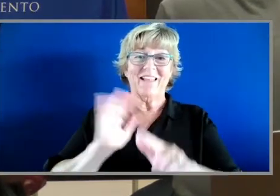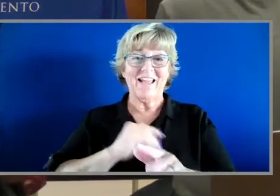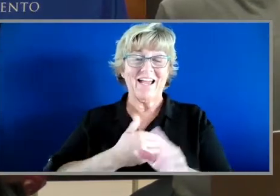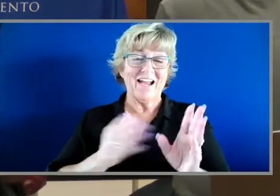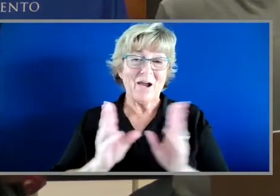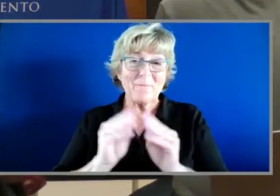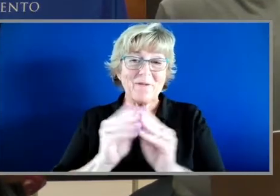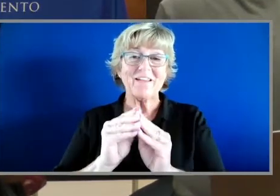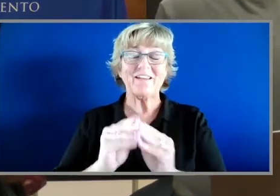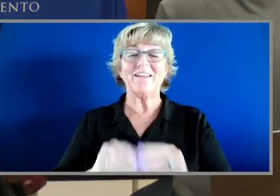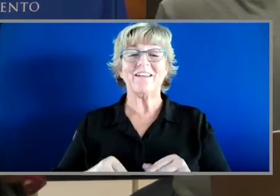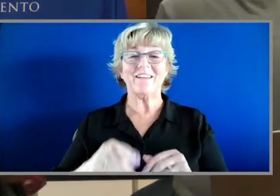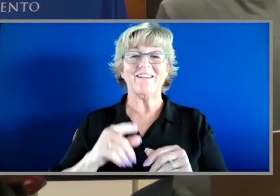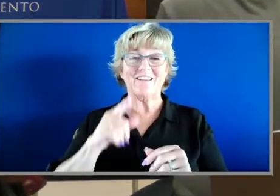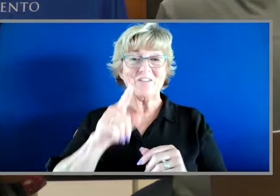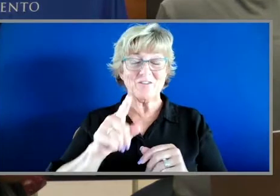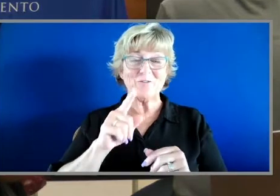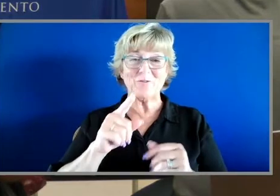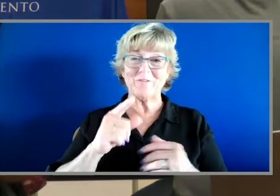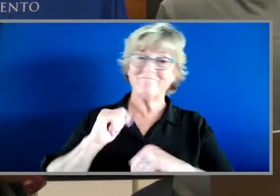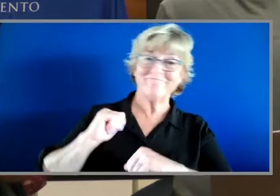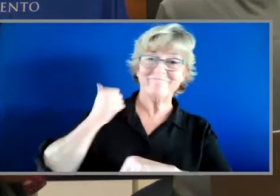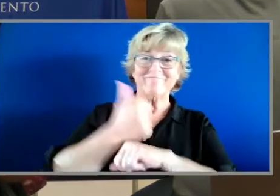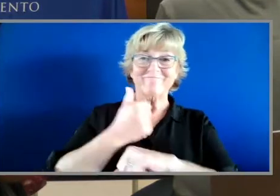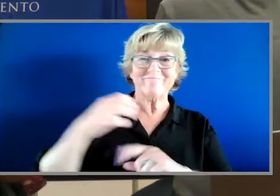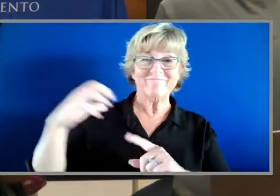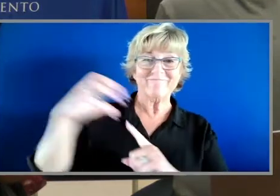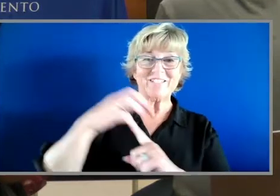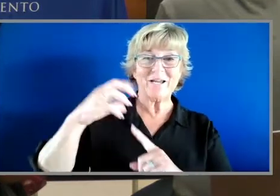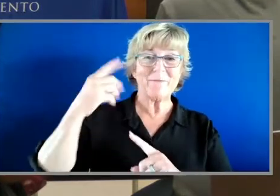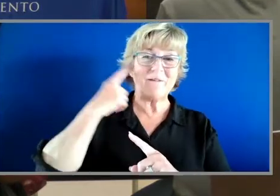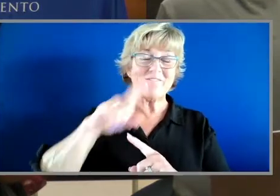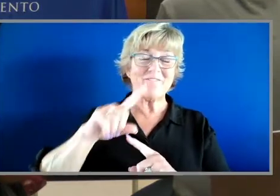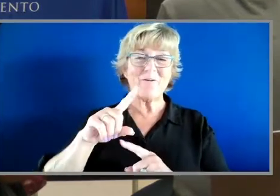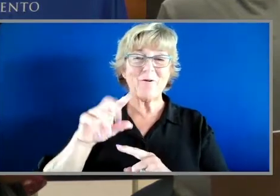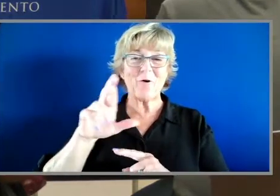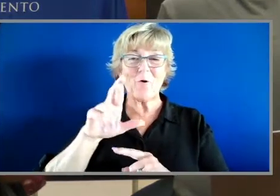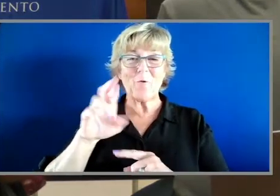Studio: For the record, for redistricting a pizza tastes good so and also, you know as the supervisor mentioned that.